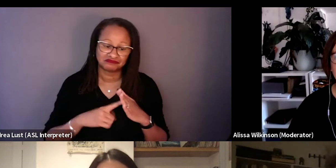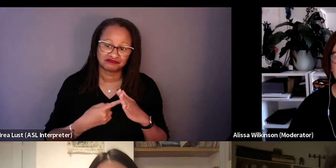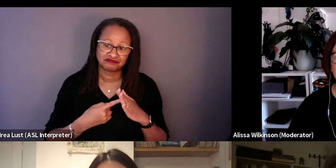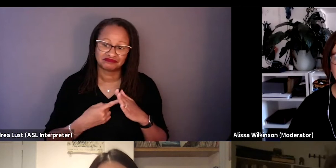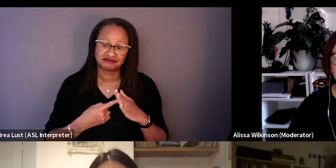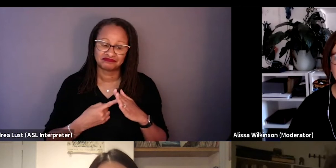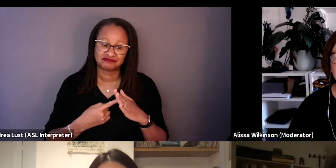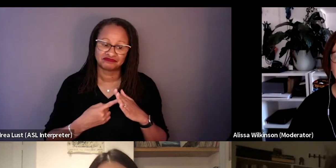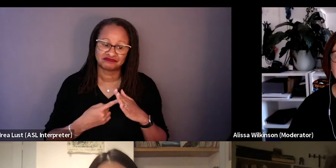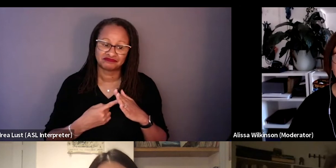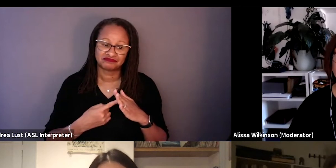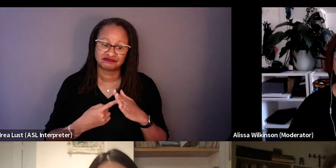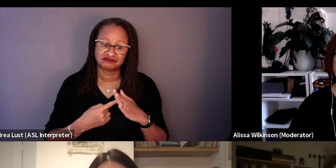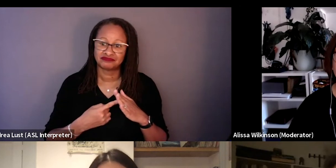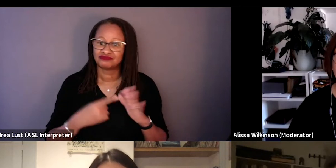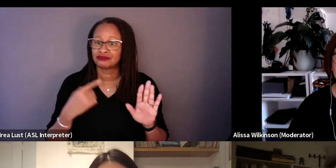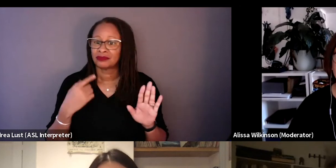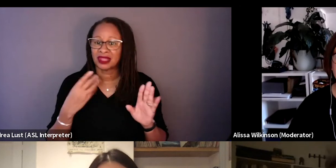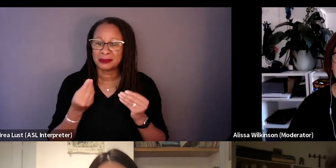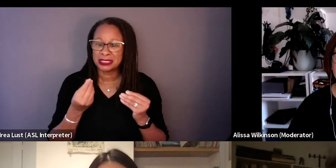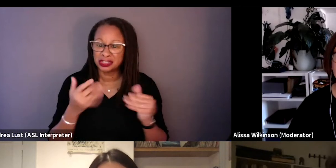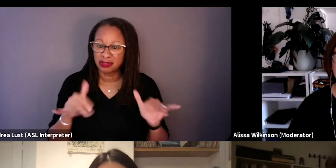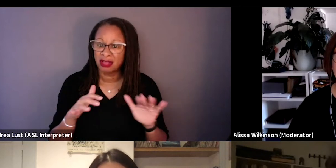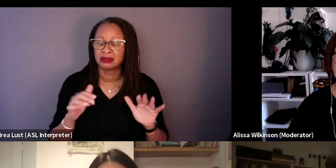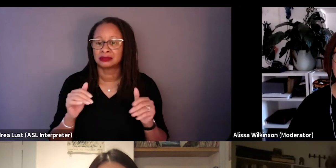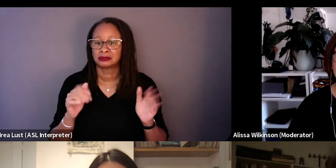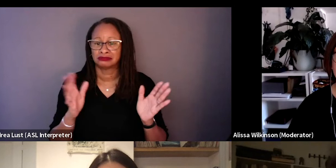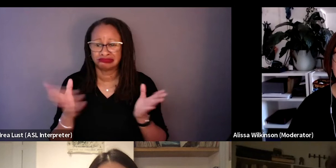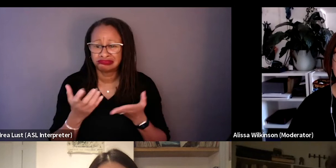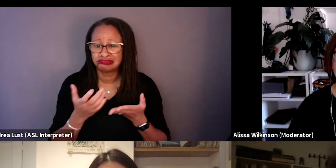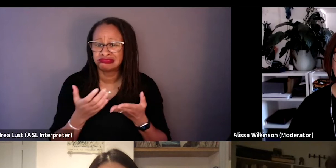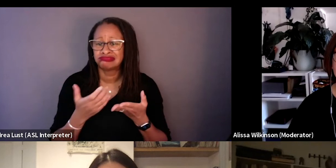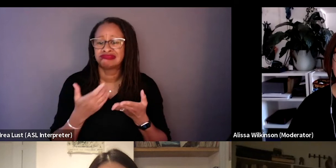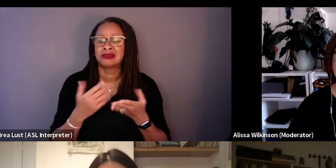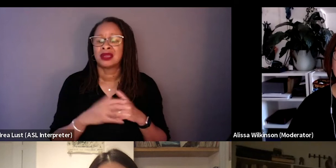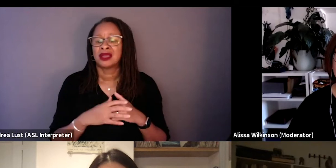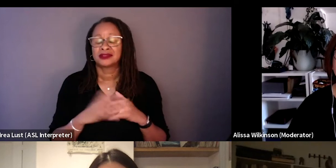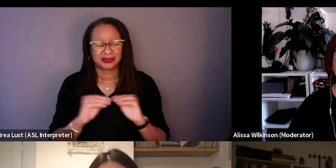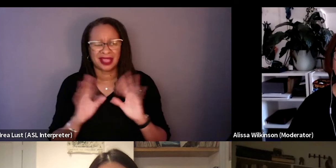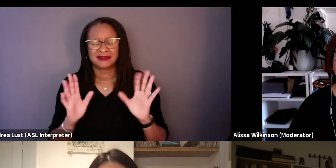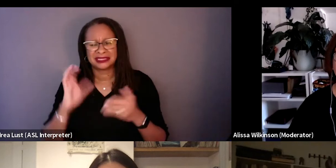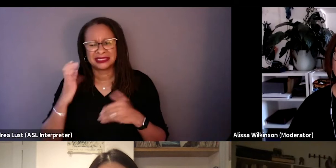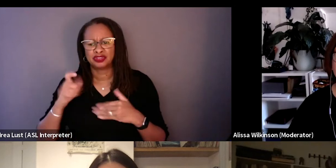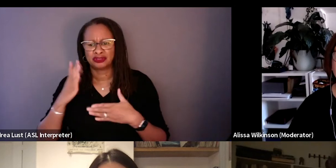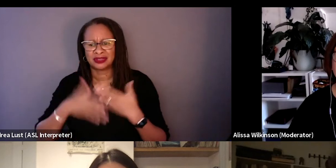logging the material and it was kind of an obvious, okay, we're gonna end this here, this the exodus.